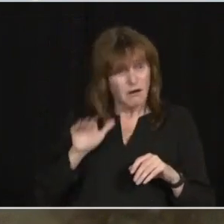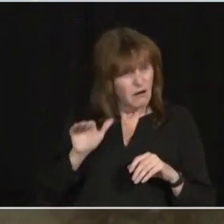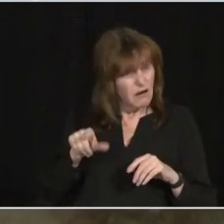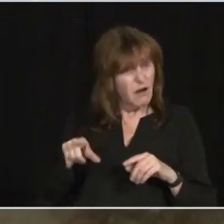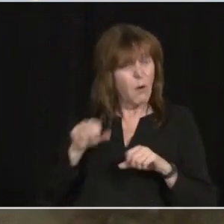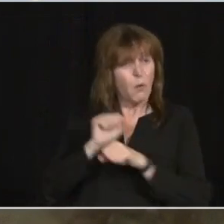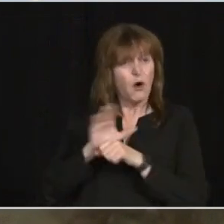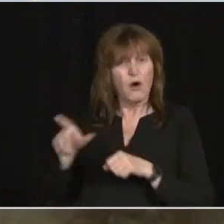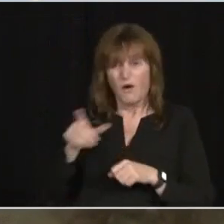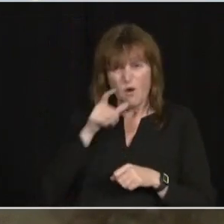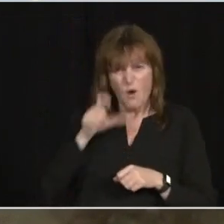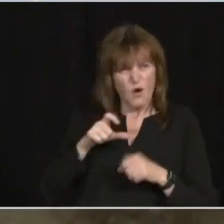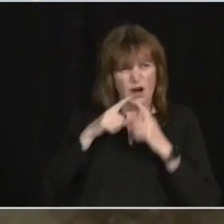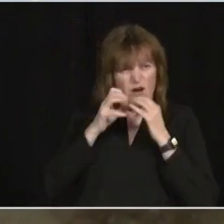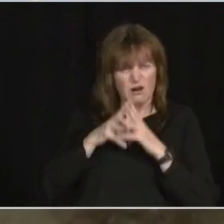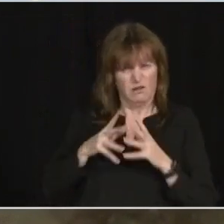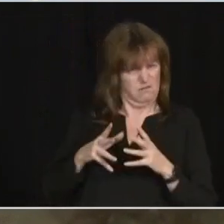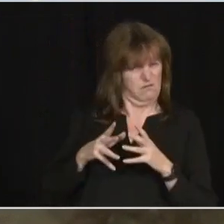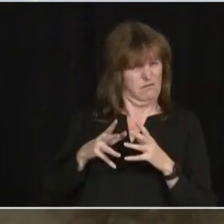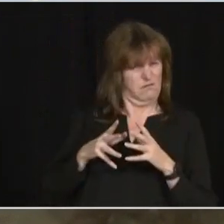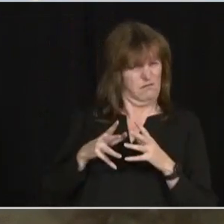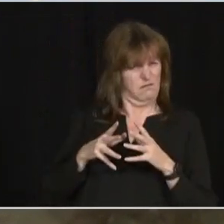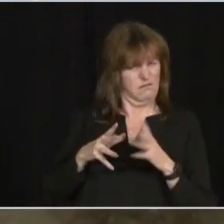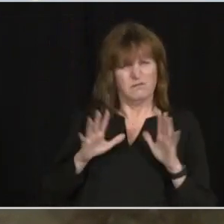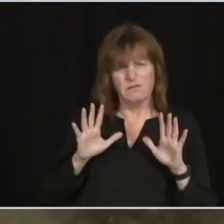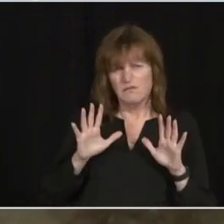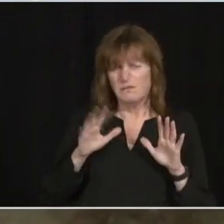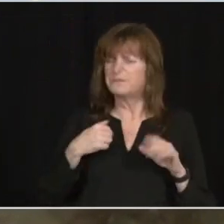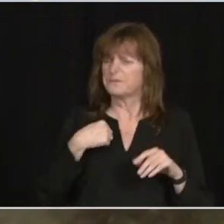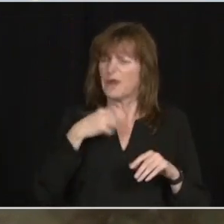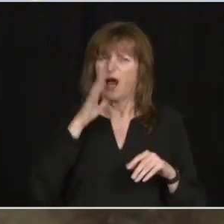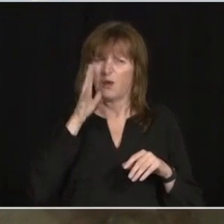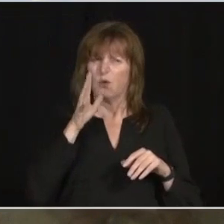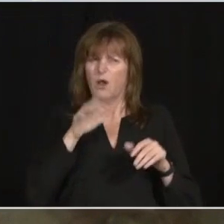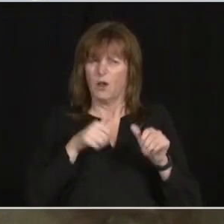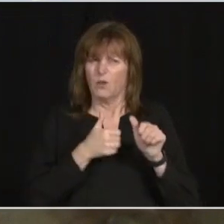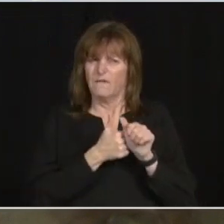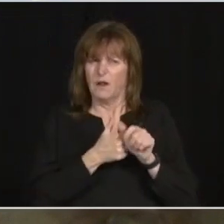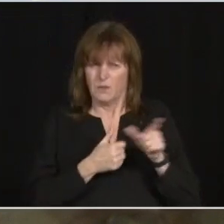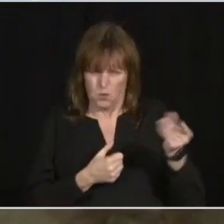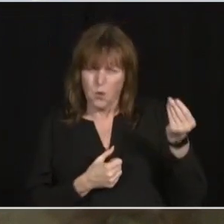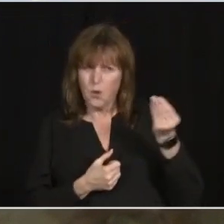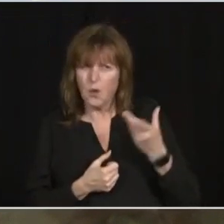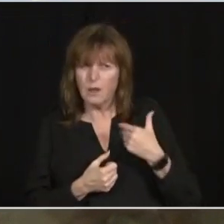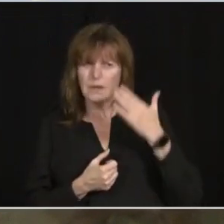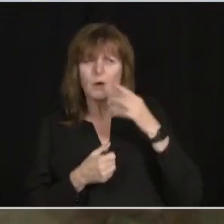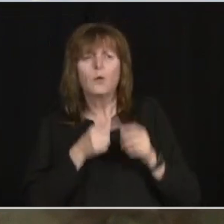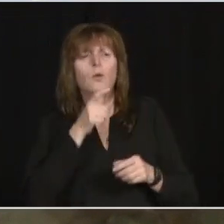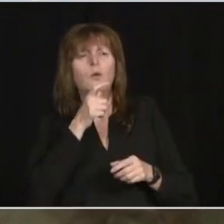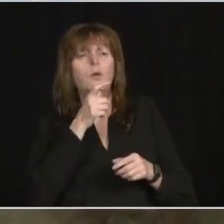Cynthia, I'll follow up with the home, call me off-line and find out what's going on.